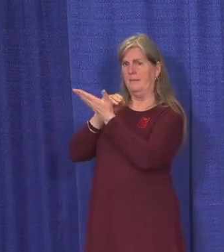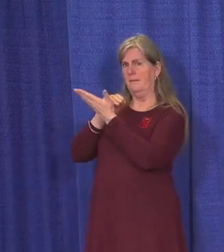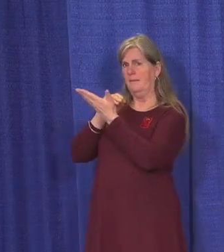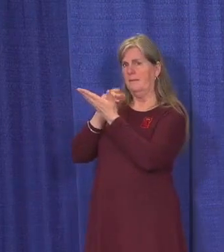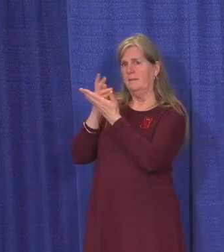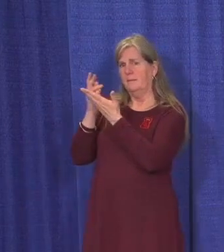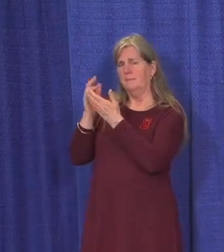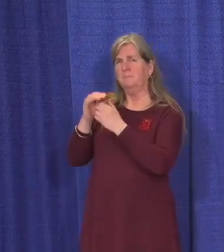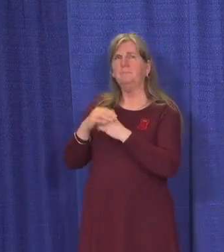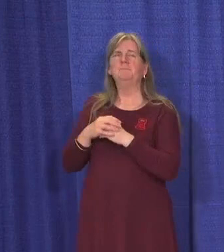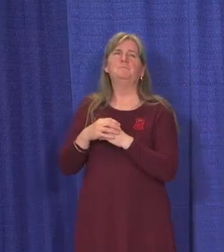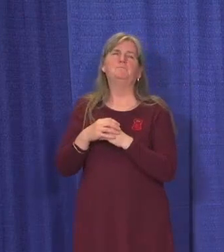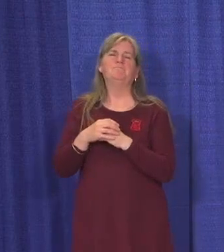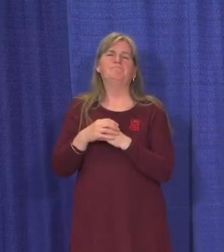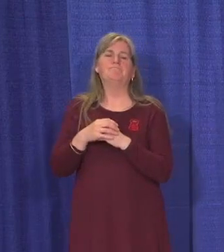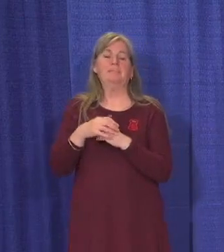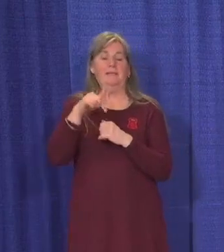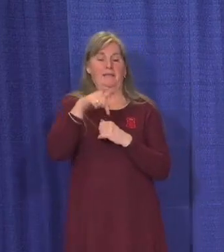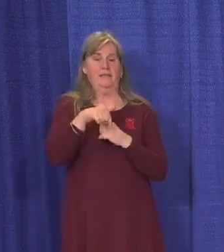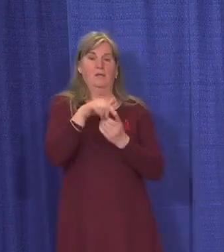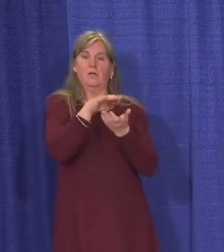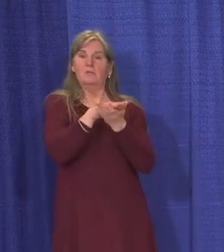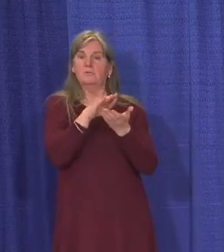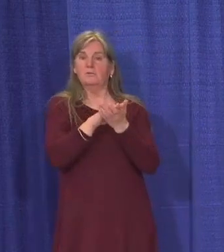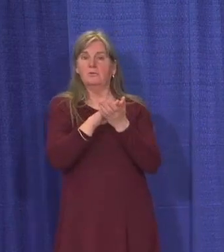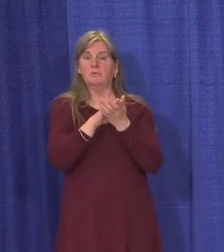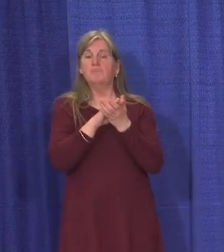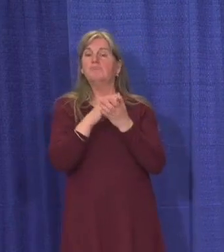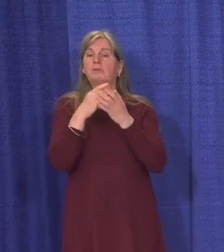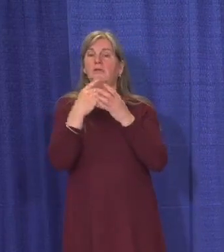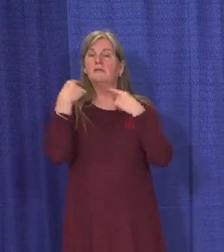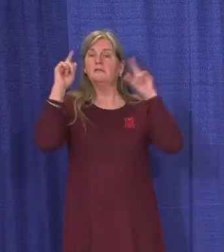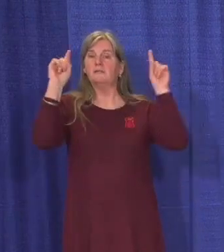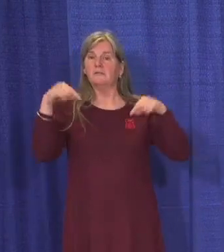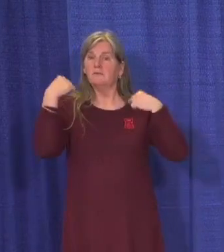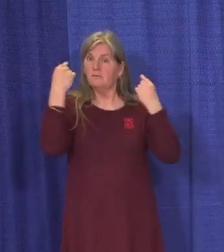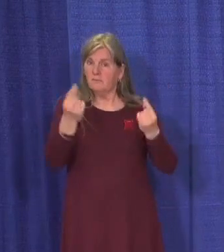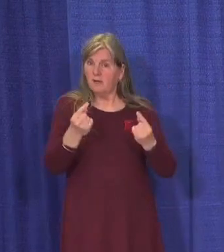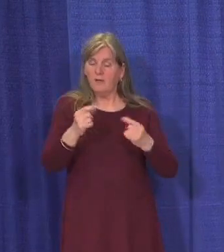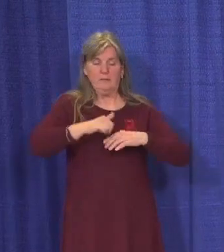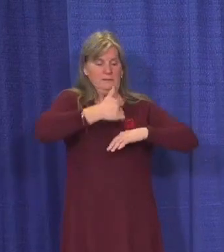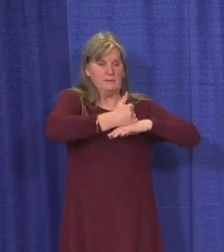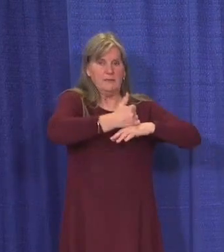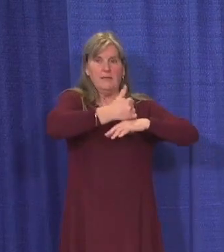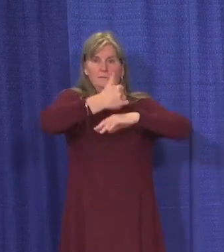related outbreak in Yellowknife and we are keeping in touch with our partners and I keeping a